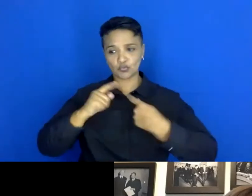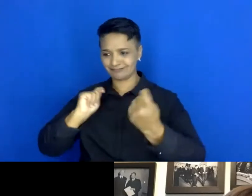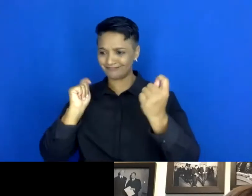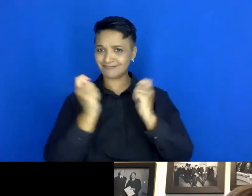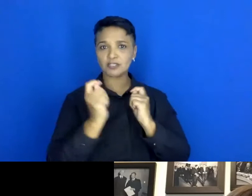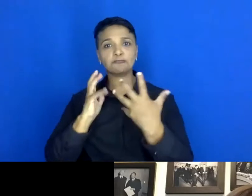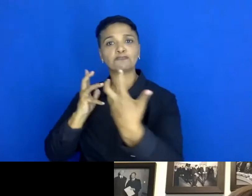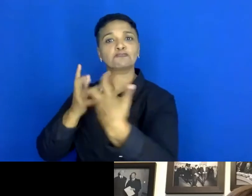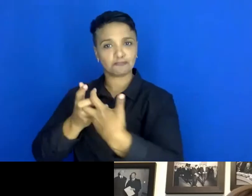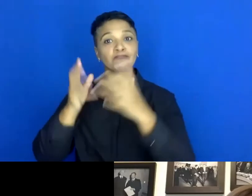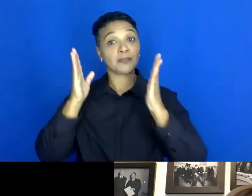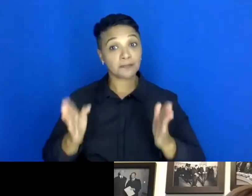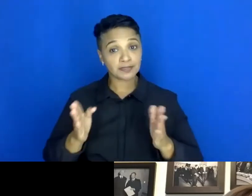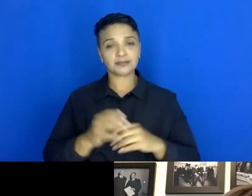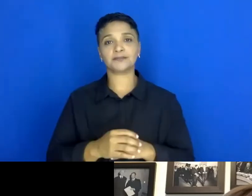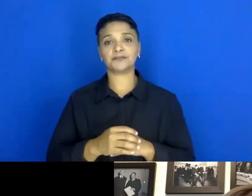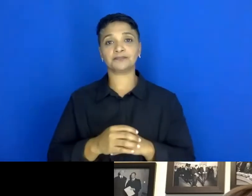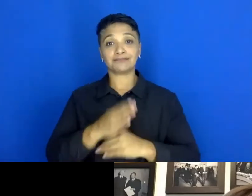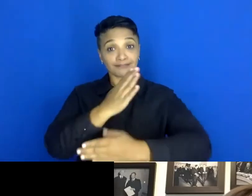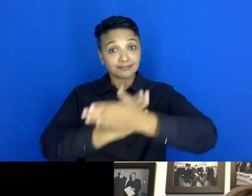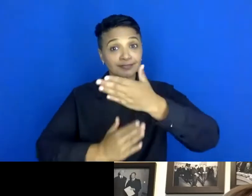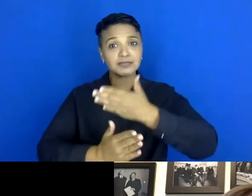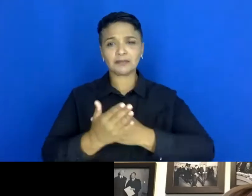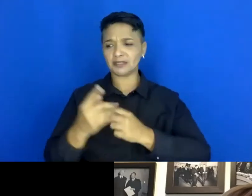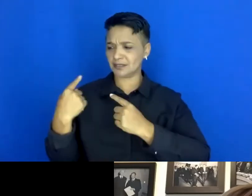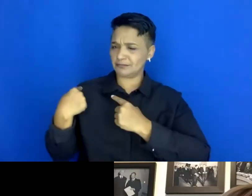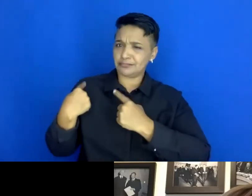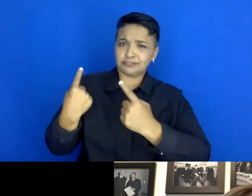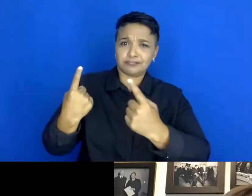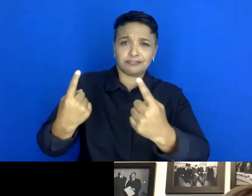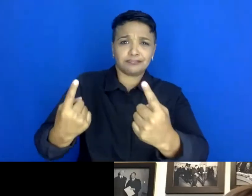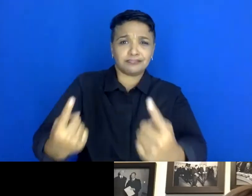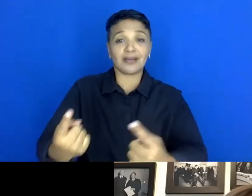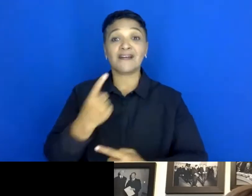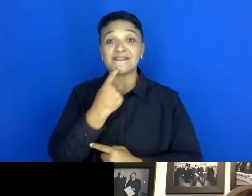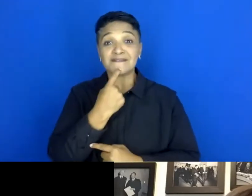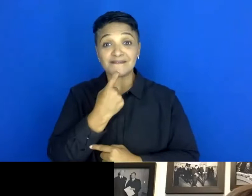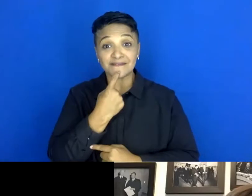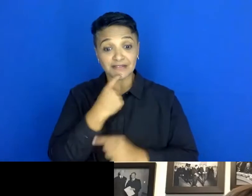disability is a long-term priority for fitness human policy and a cross-cutting